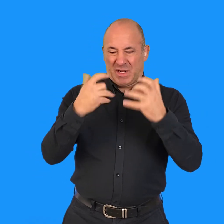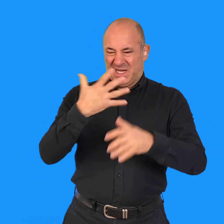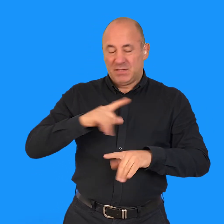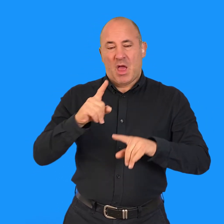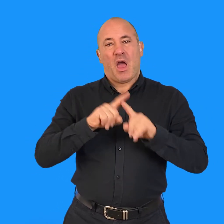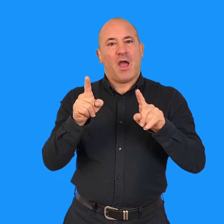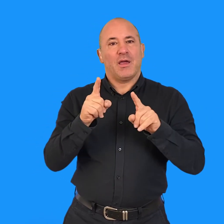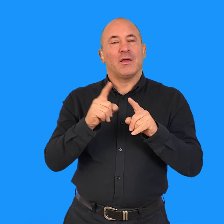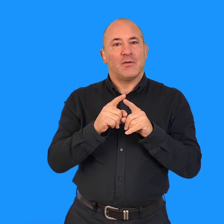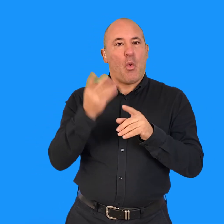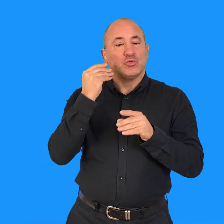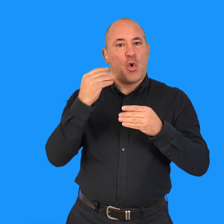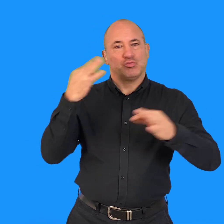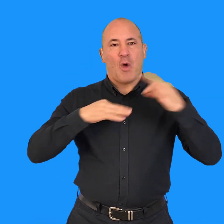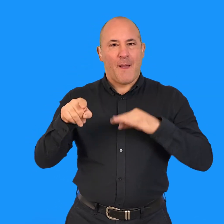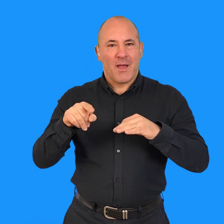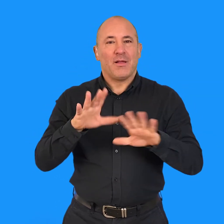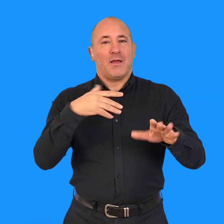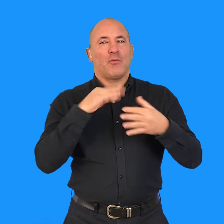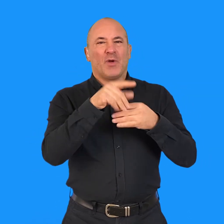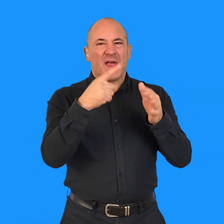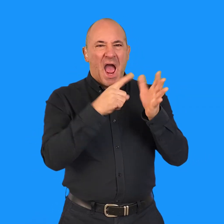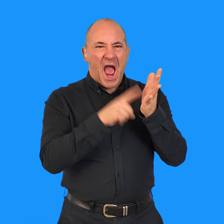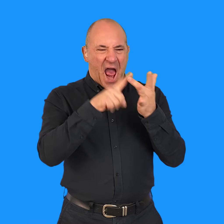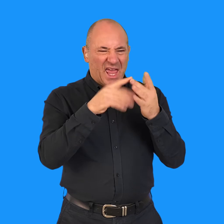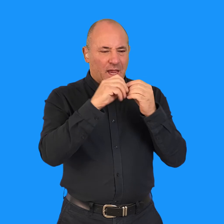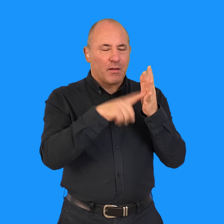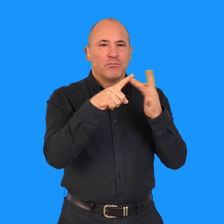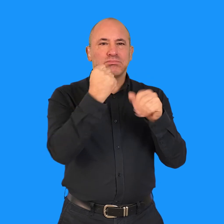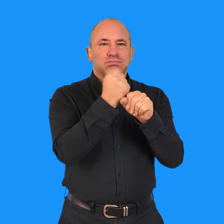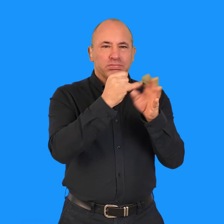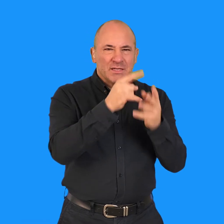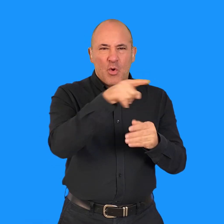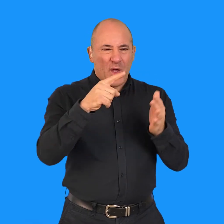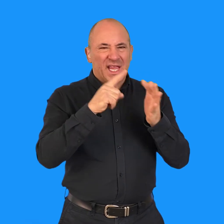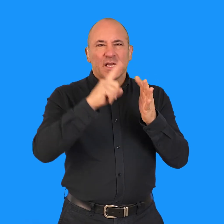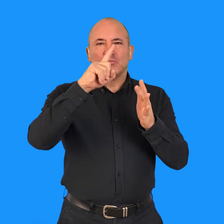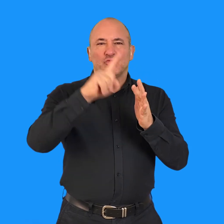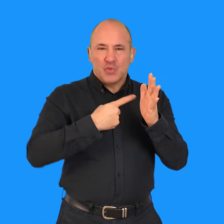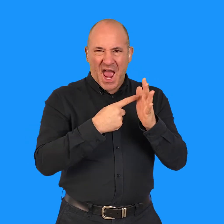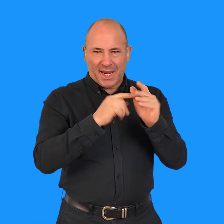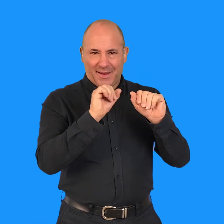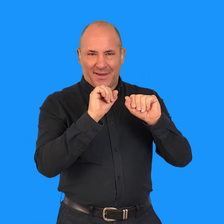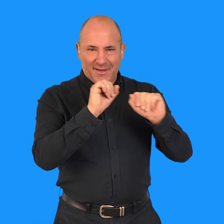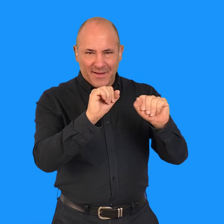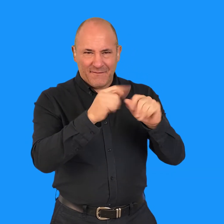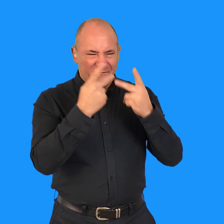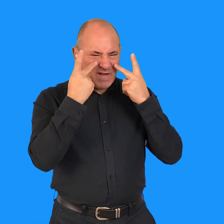And then I know from working with Ali Briggs or or EJ of that element